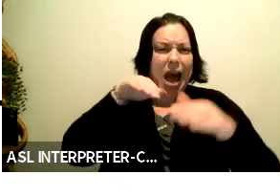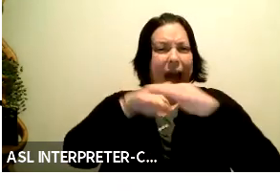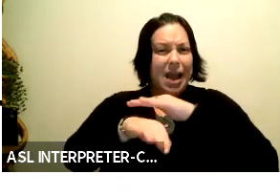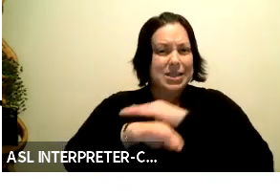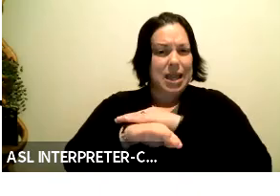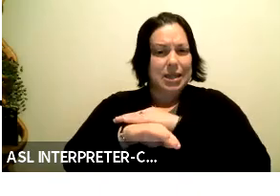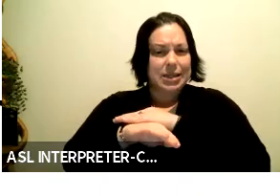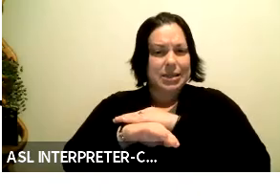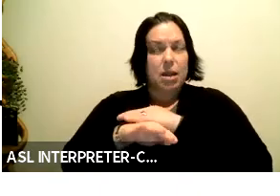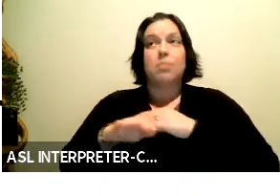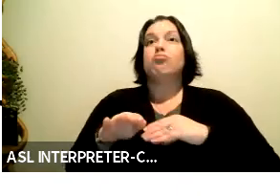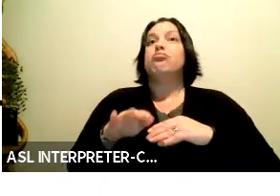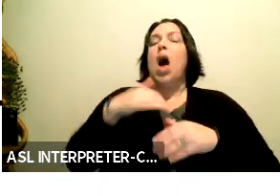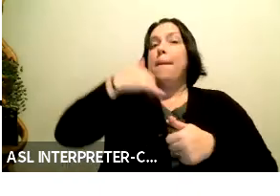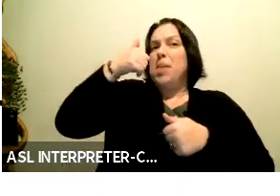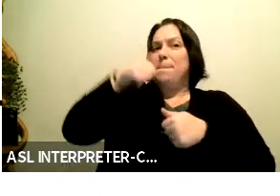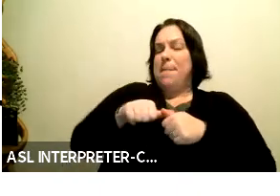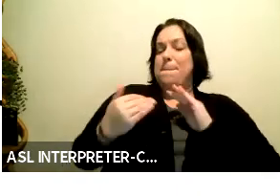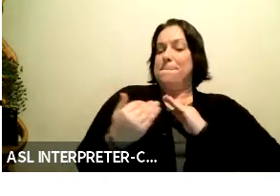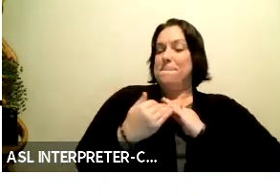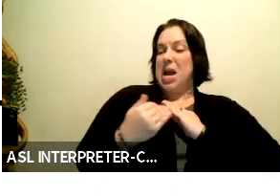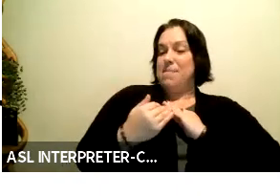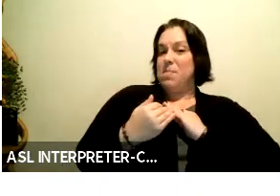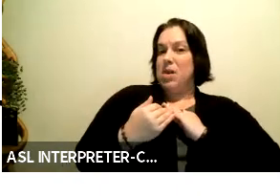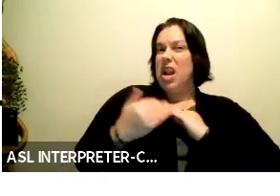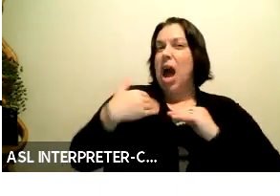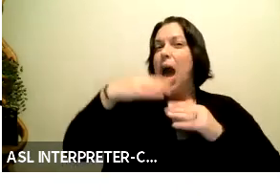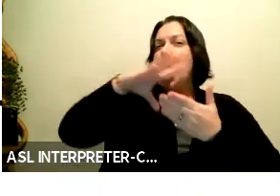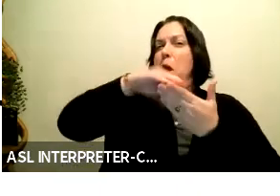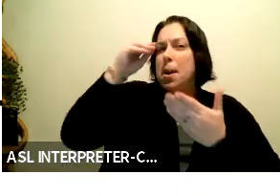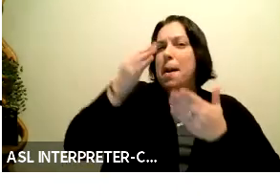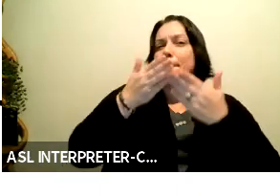for me to think about the things I learned in public health world about social determinants